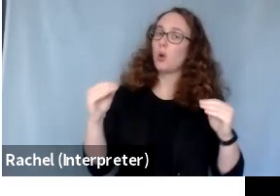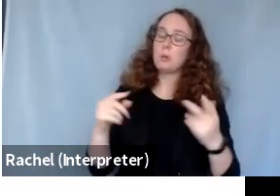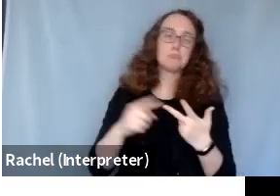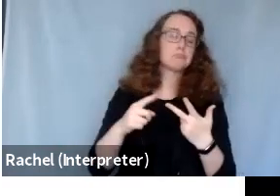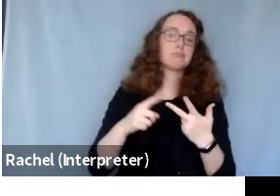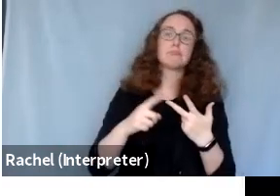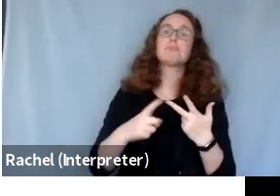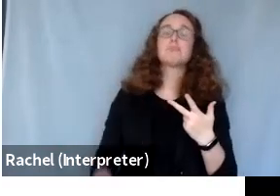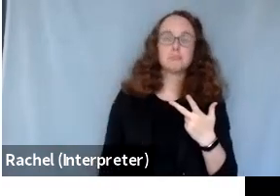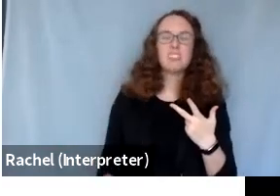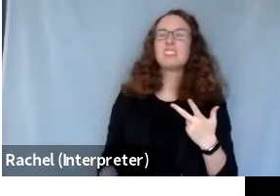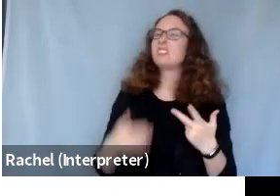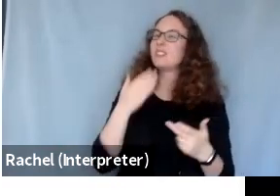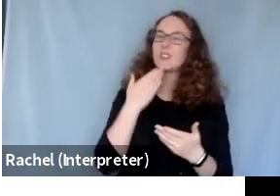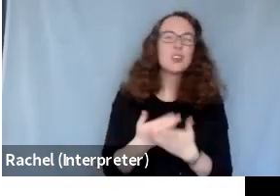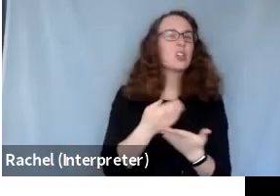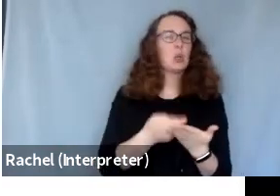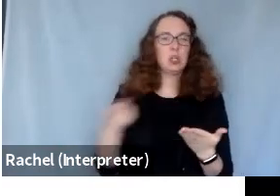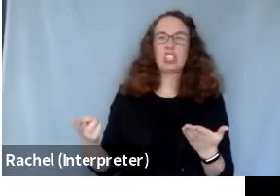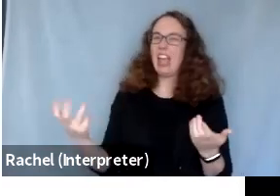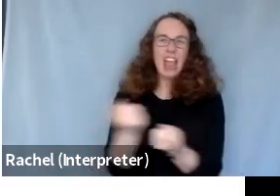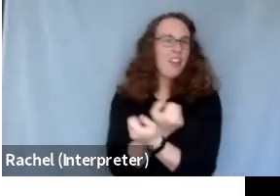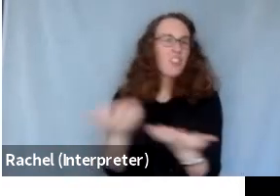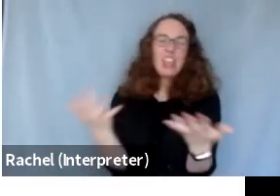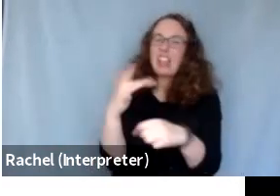resource, everything's available and it'll just speed everything along